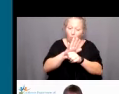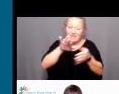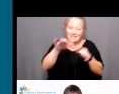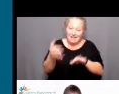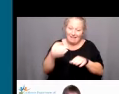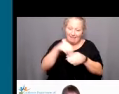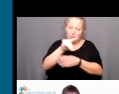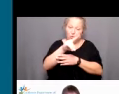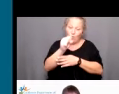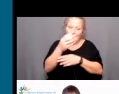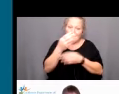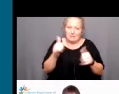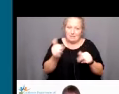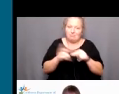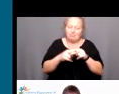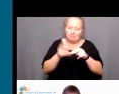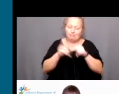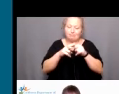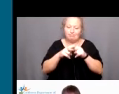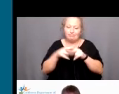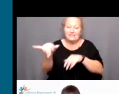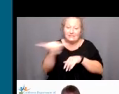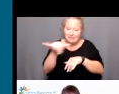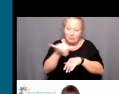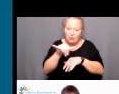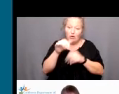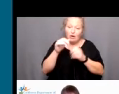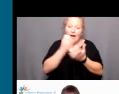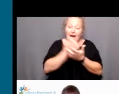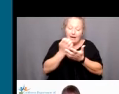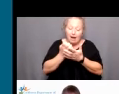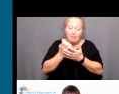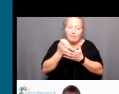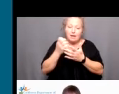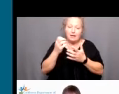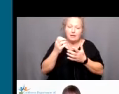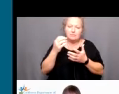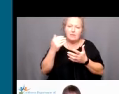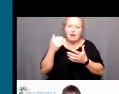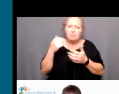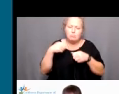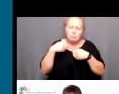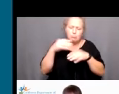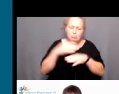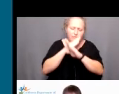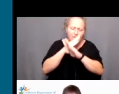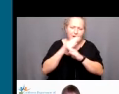And counting, and similar perverse economic incentives have prevented adequate action on climate change.